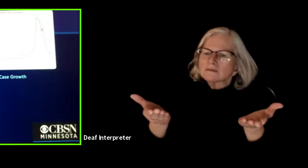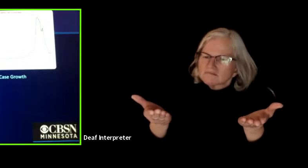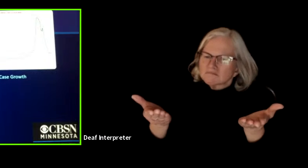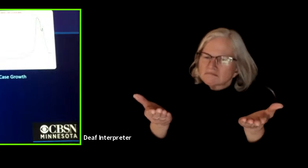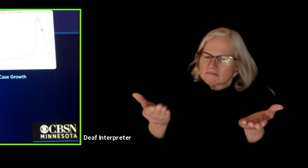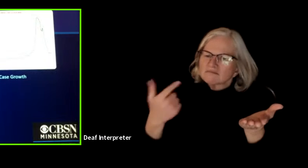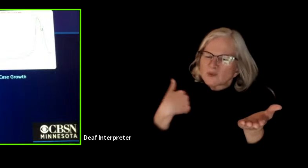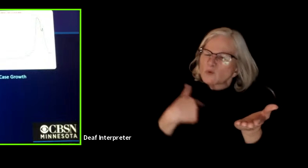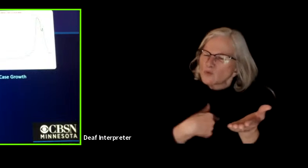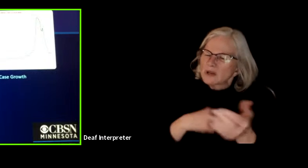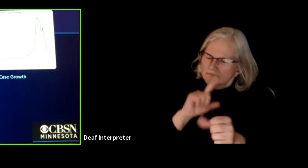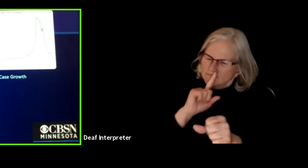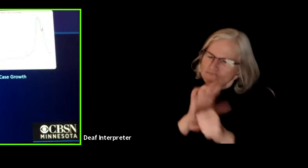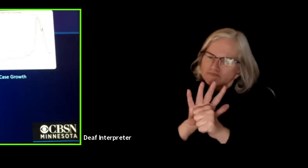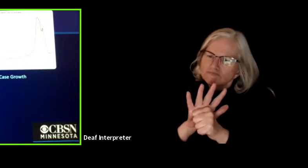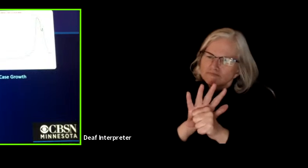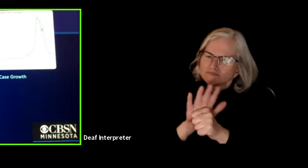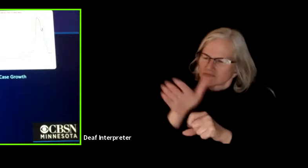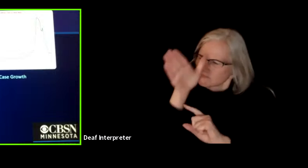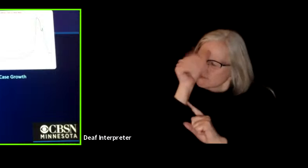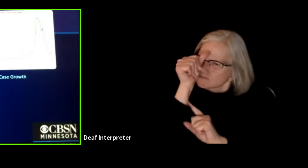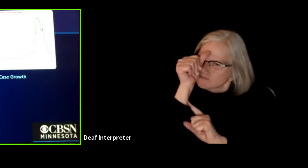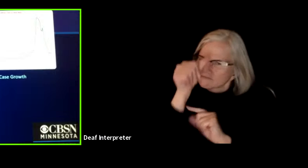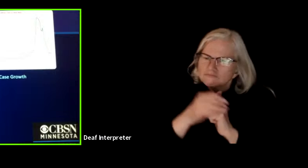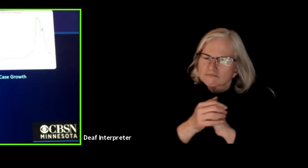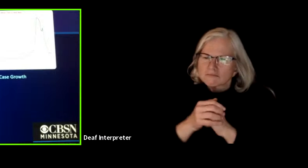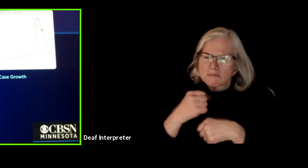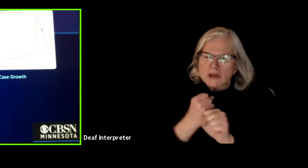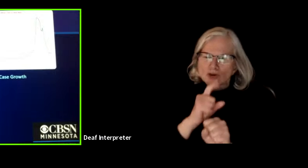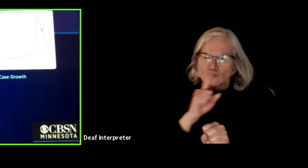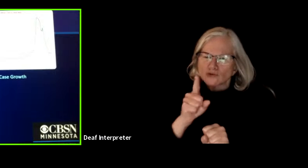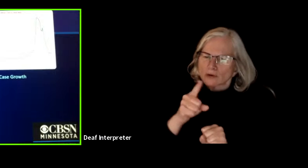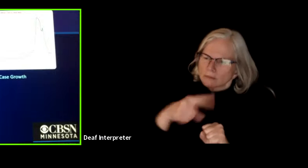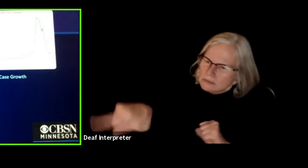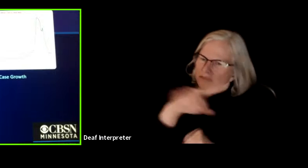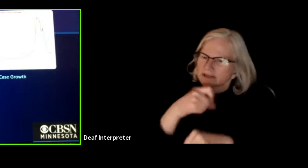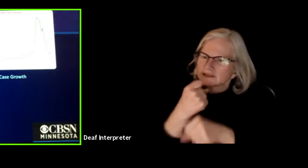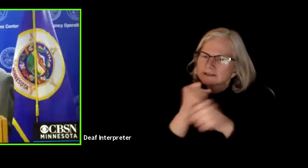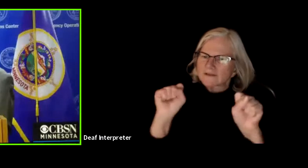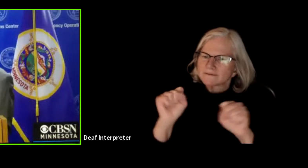NEED TO BE IN THE HOSPITAL WHETHER IT'S COVID RELATED OR SOMETHING ELSE, THEY'RE THERE FOR YOU. AND YOU RESPONDED.